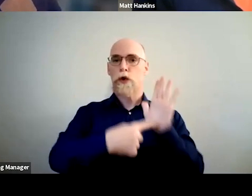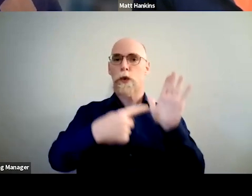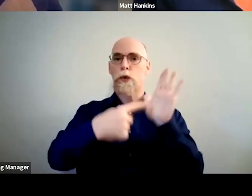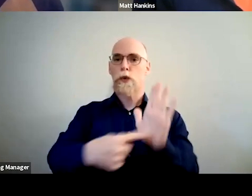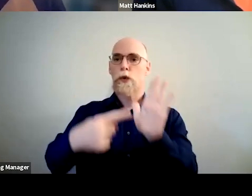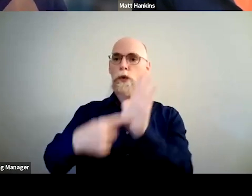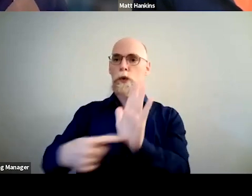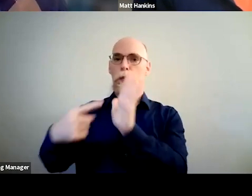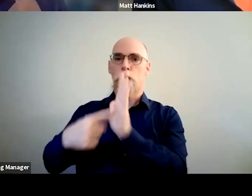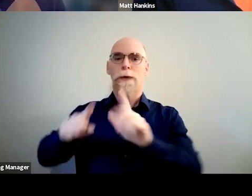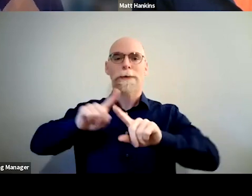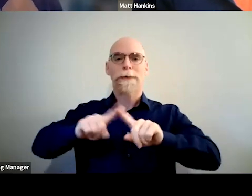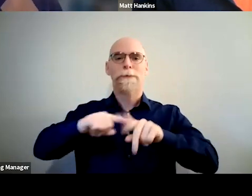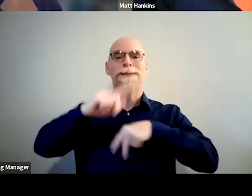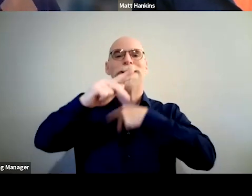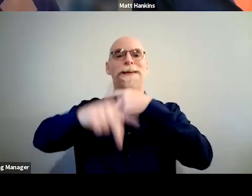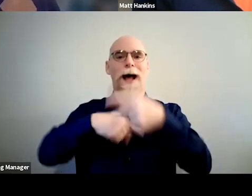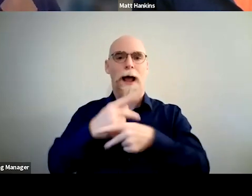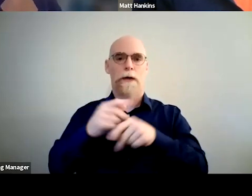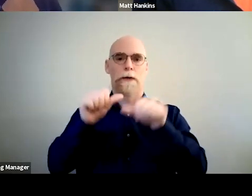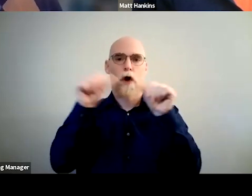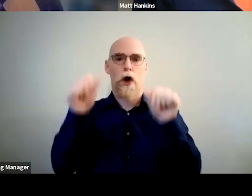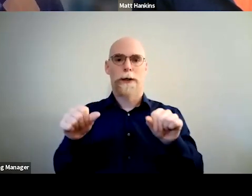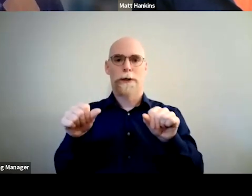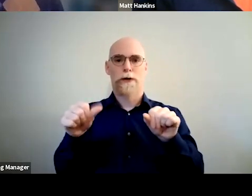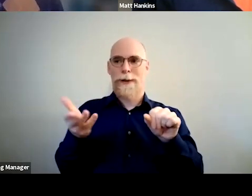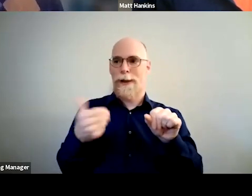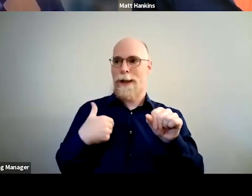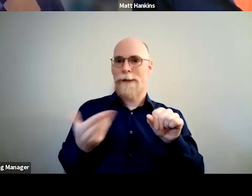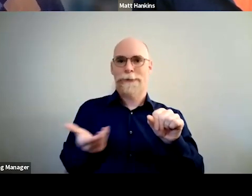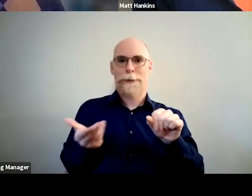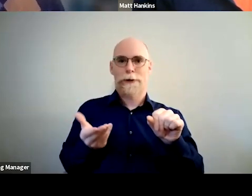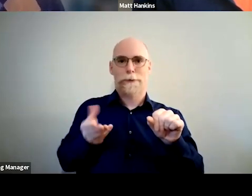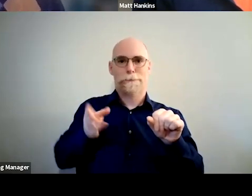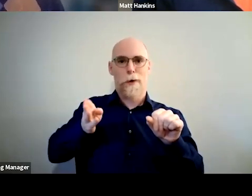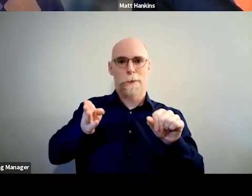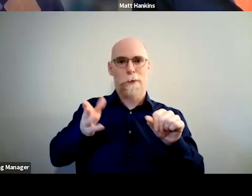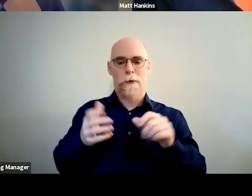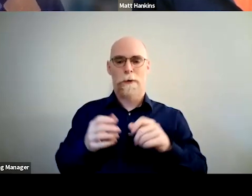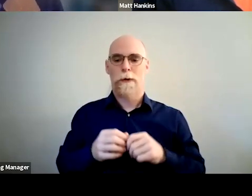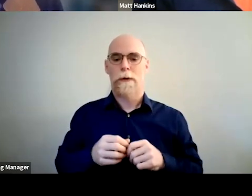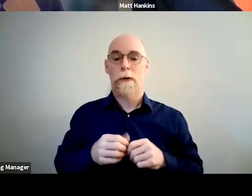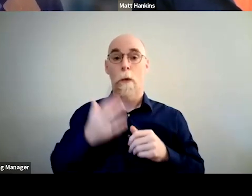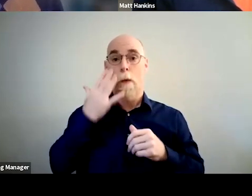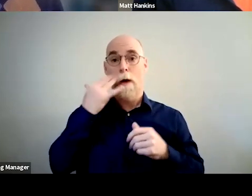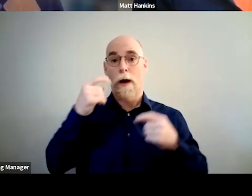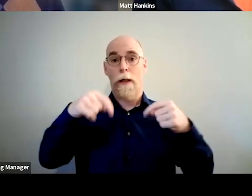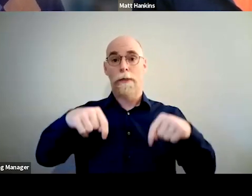architecture and throughout architectural history. What makes this a particularly special survey of